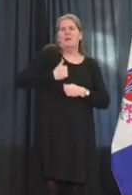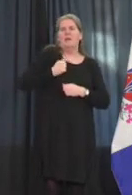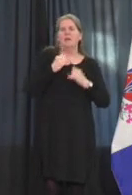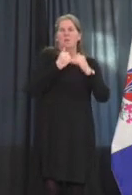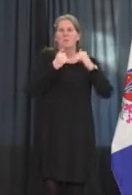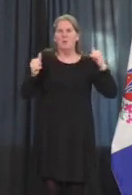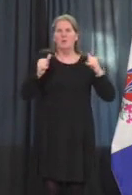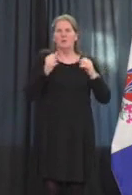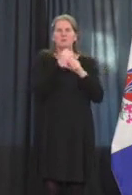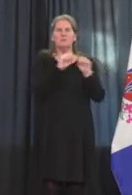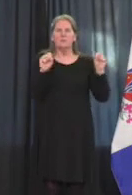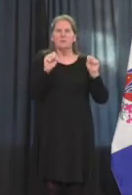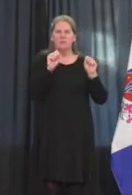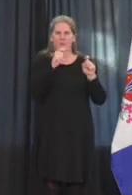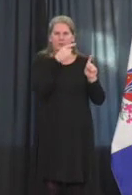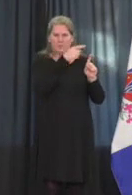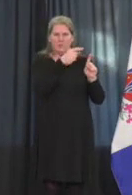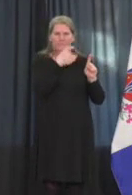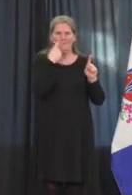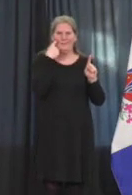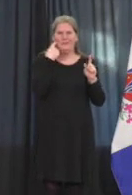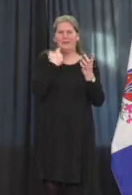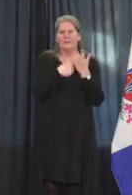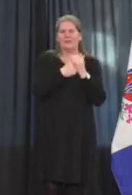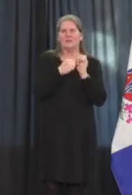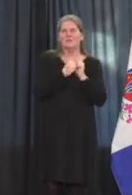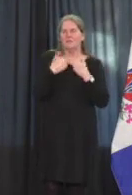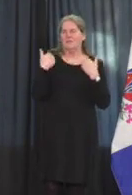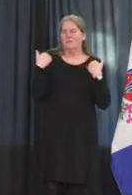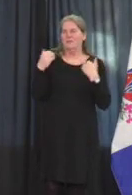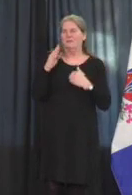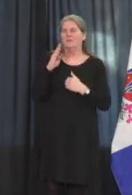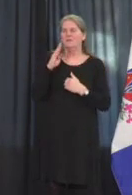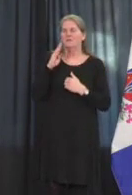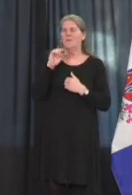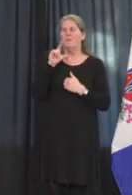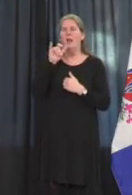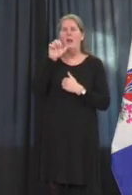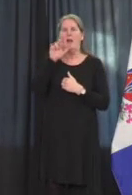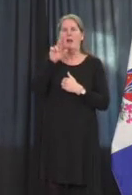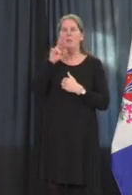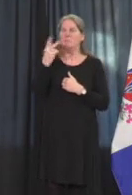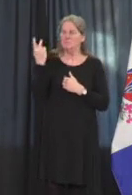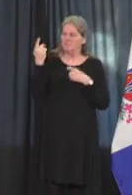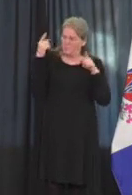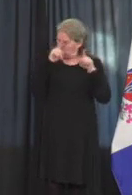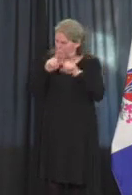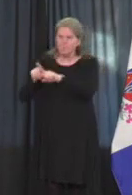I SPOKE EARLIER TODAY WITH MINISTER BILL BLAIR. WE JUST AGREED THAT AFTER WE HAD